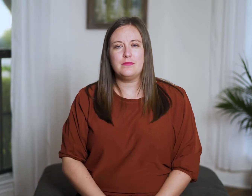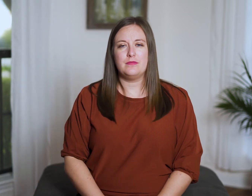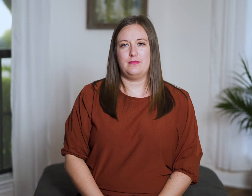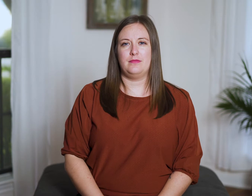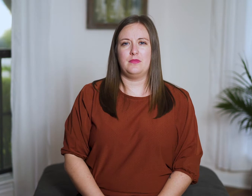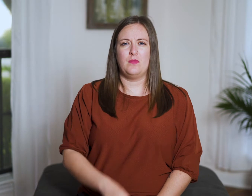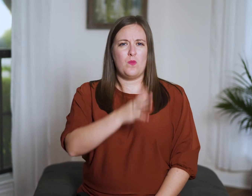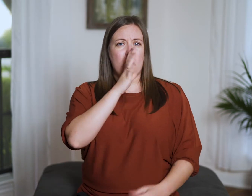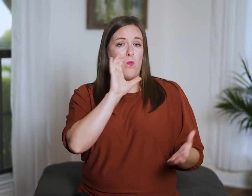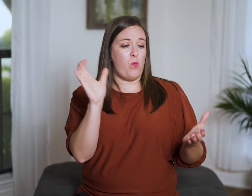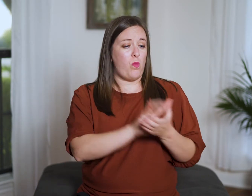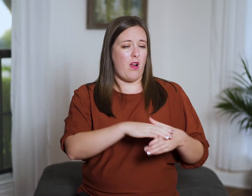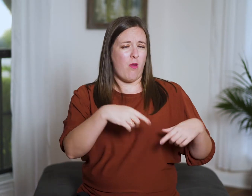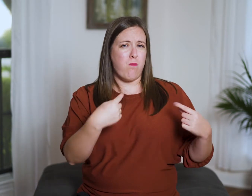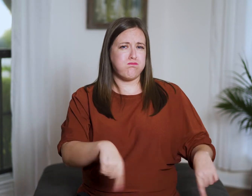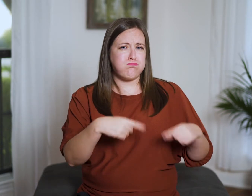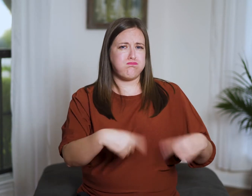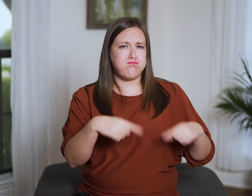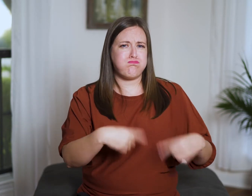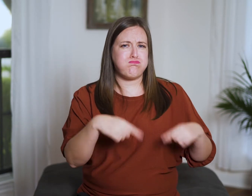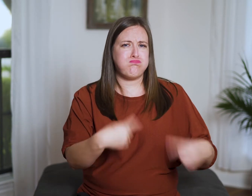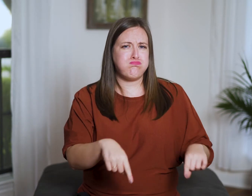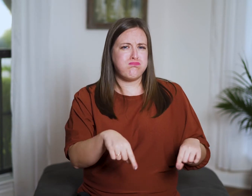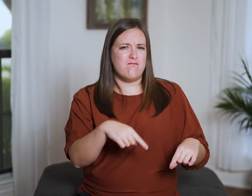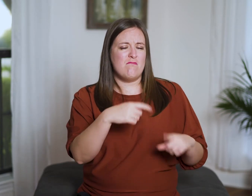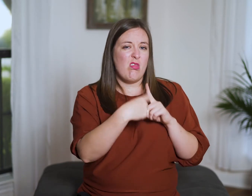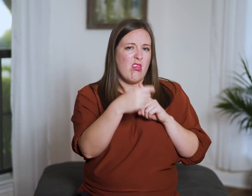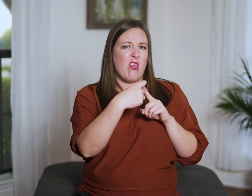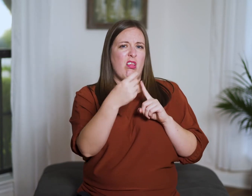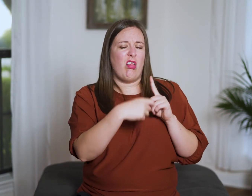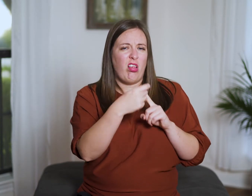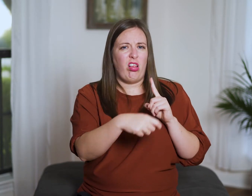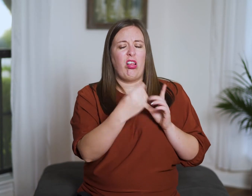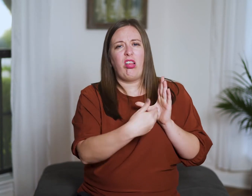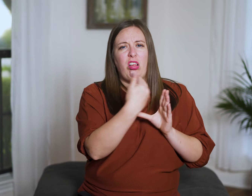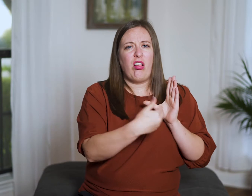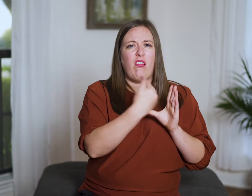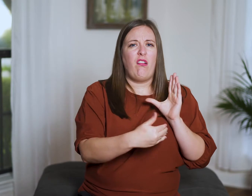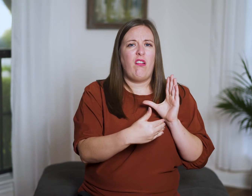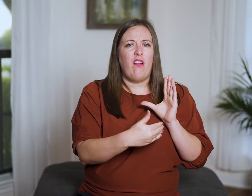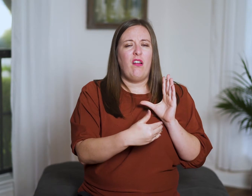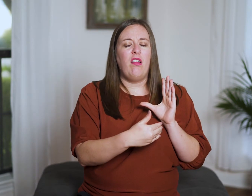“It is better to live in a corner of the housetop